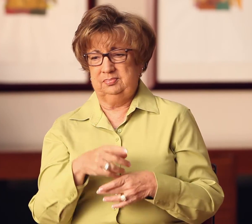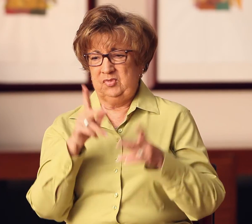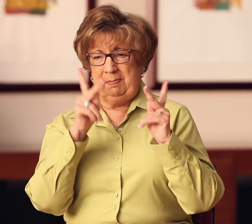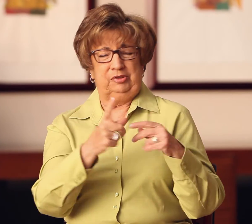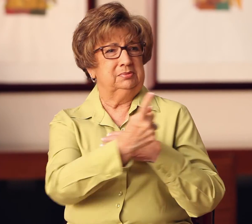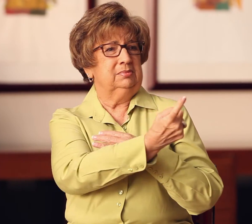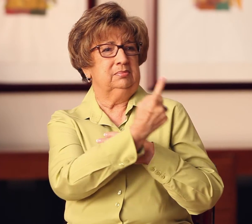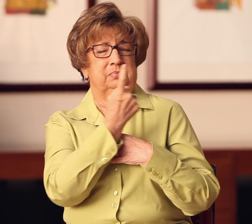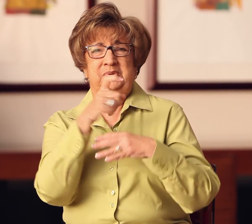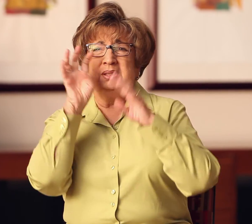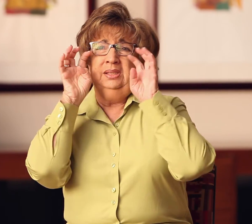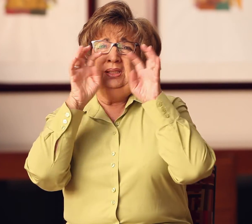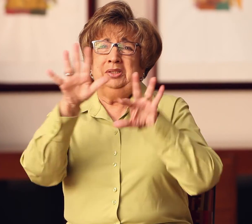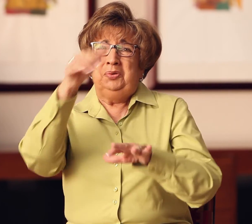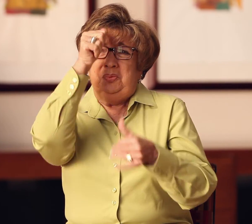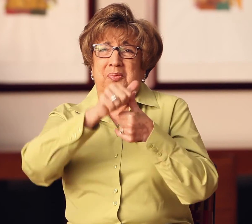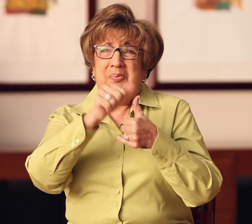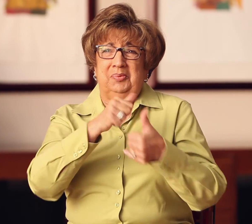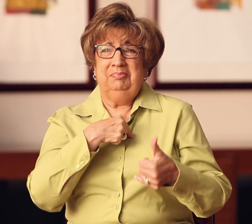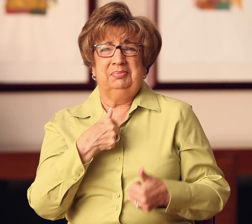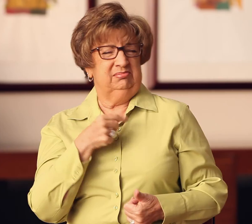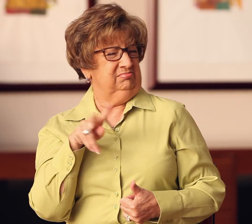One person came up to me with tears in their eyes, and asked me, "Do you remember me?"